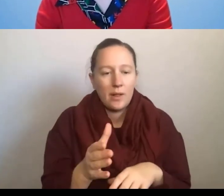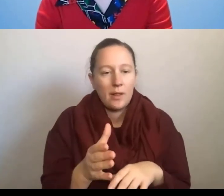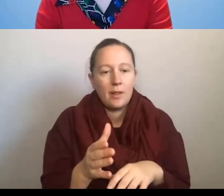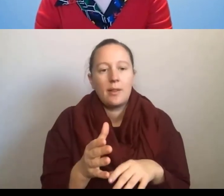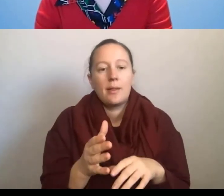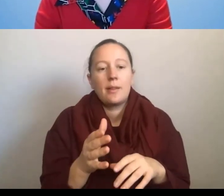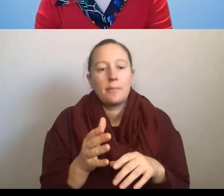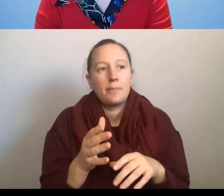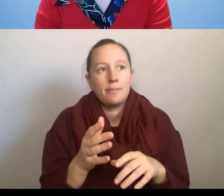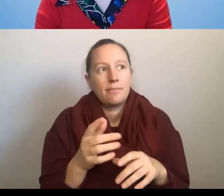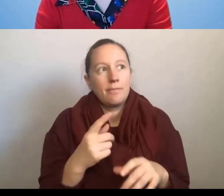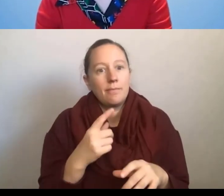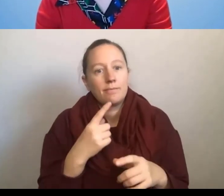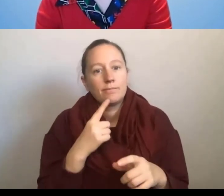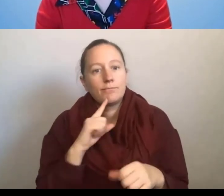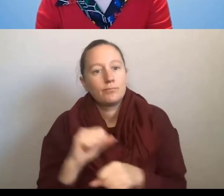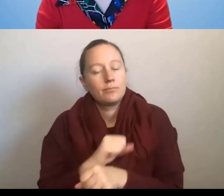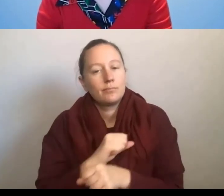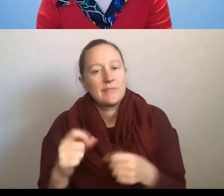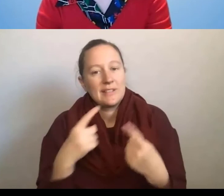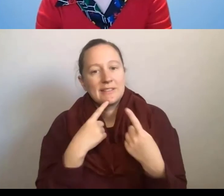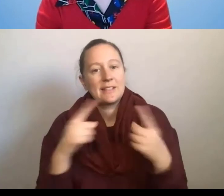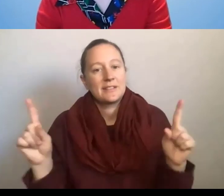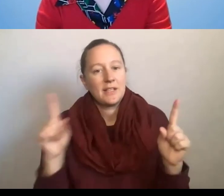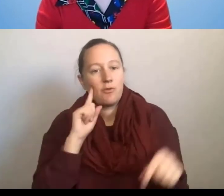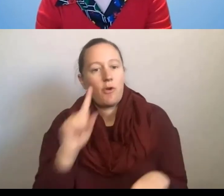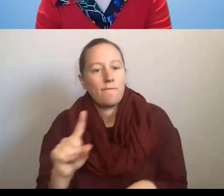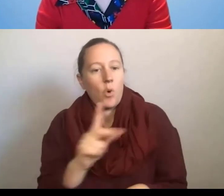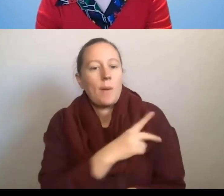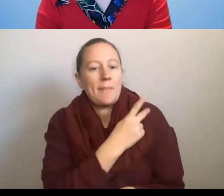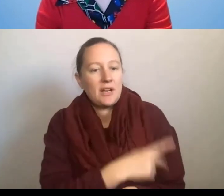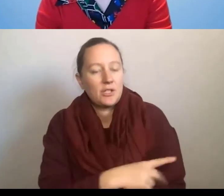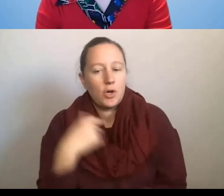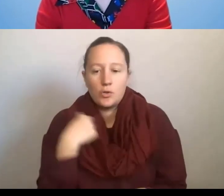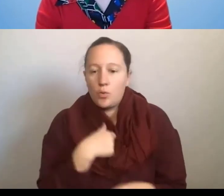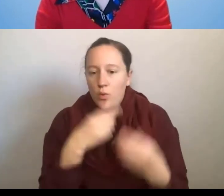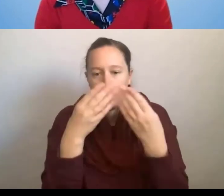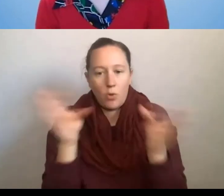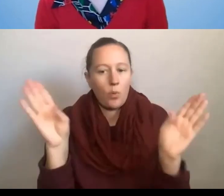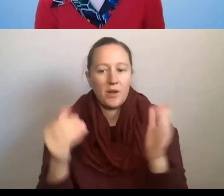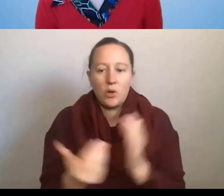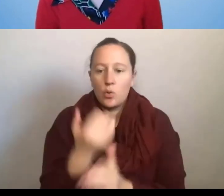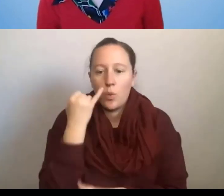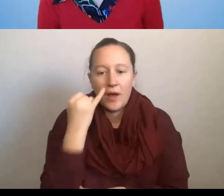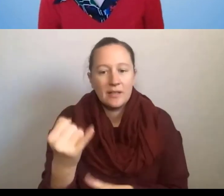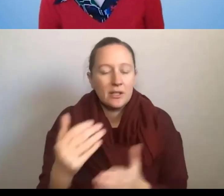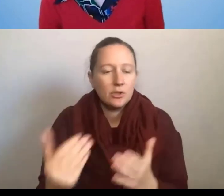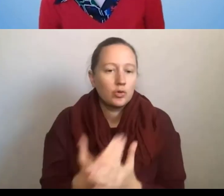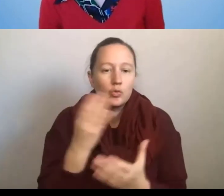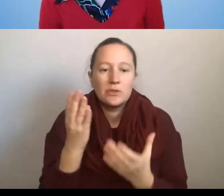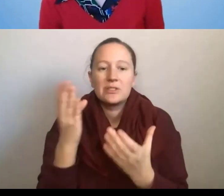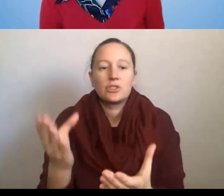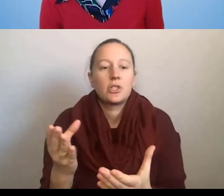and we are open to new ideas, to suggestions. We want to know what people's pain points are